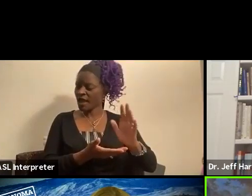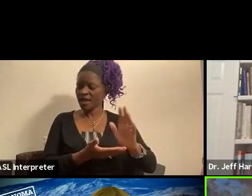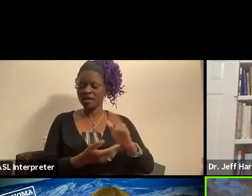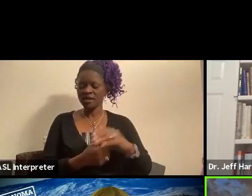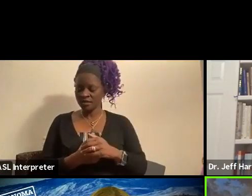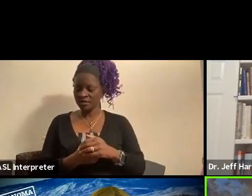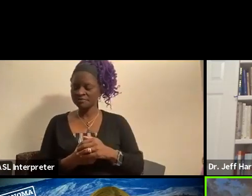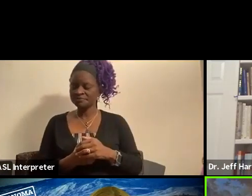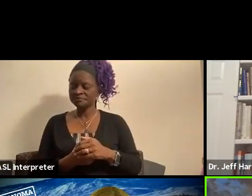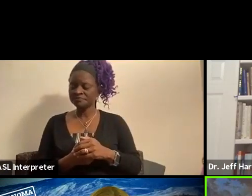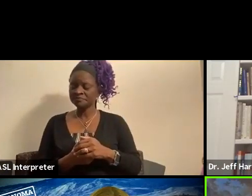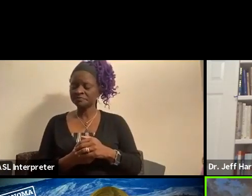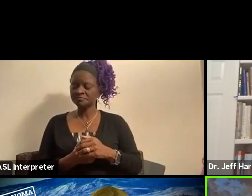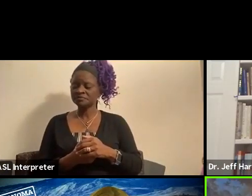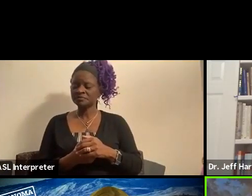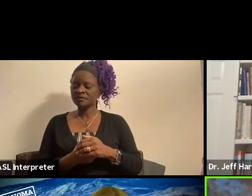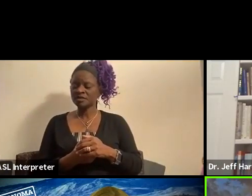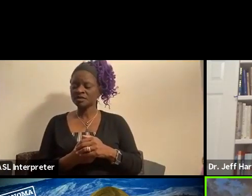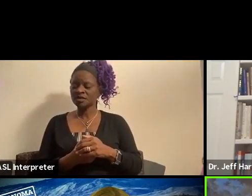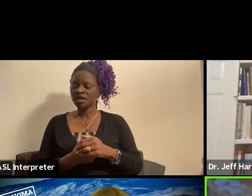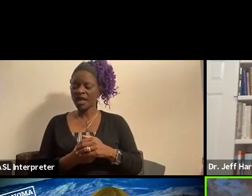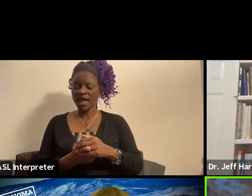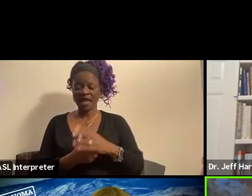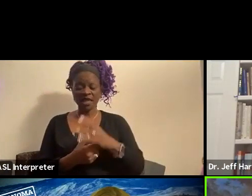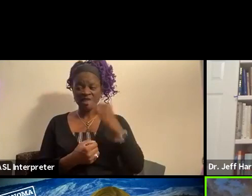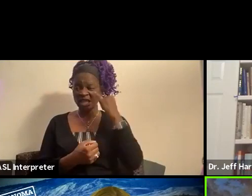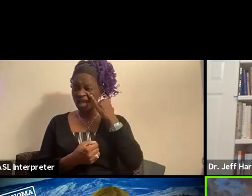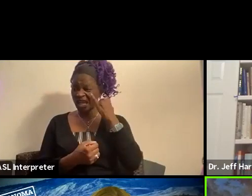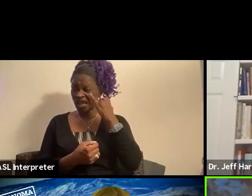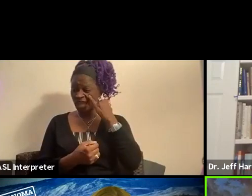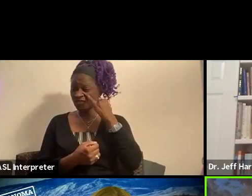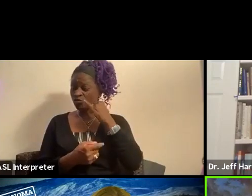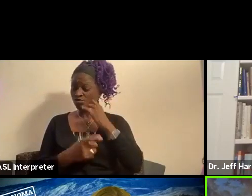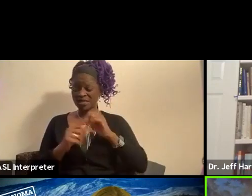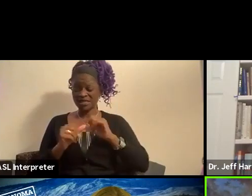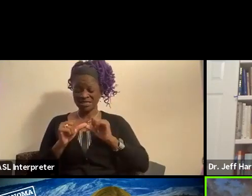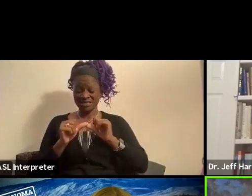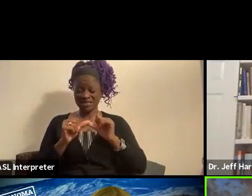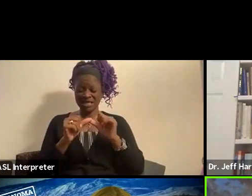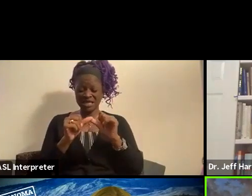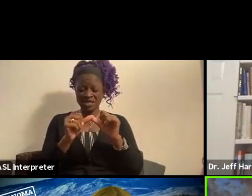and if we're moving in the right direction, it is possible